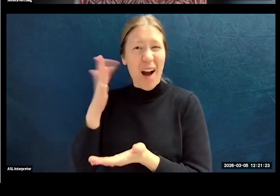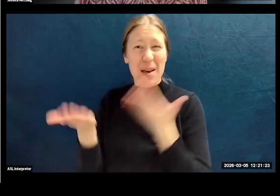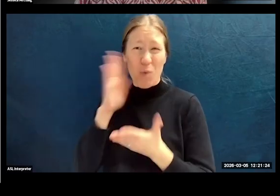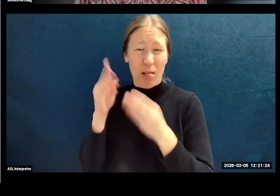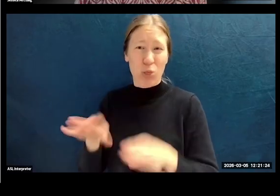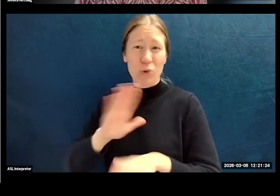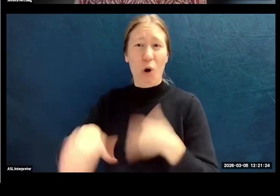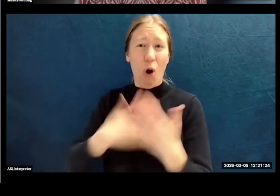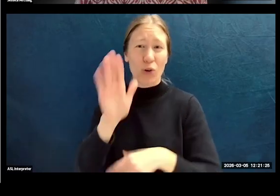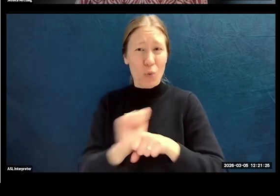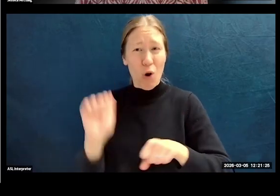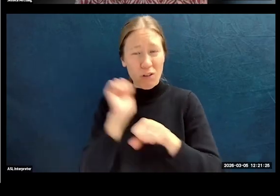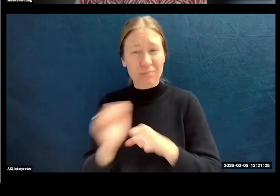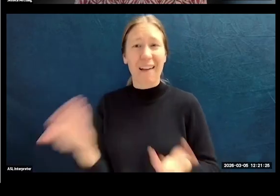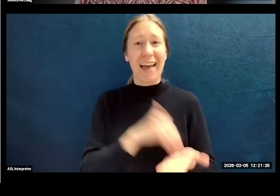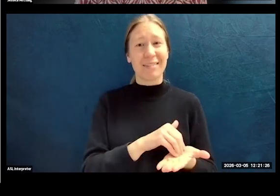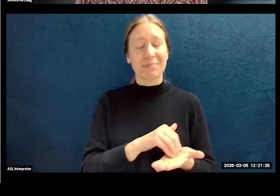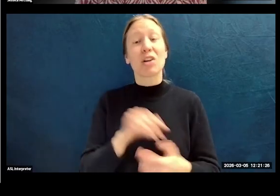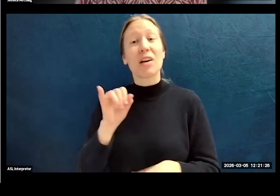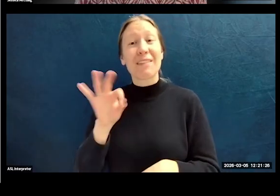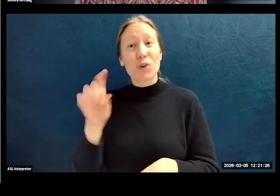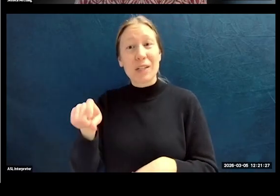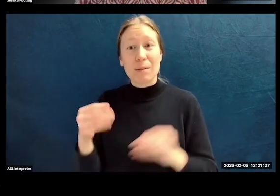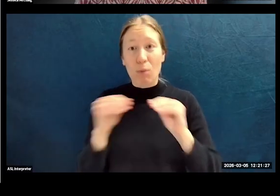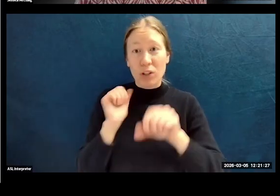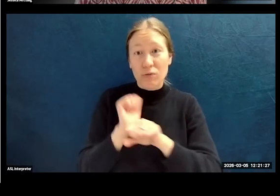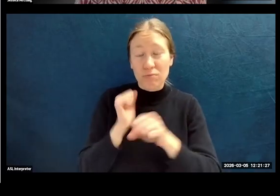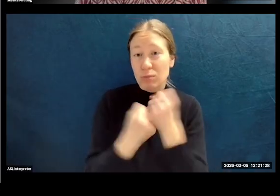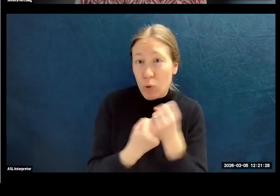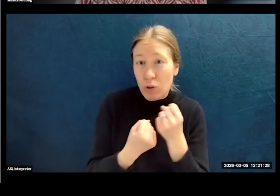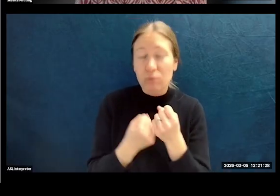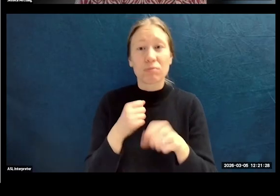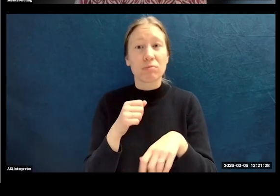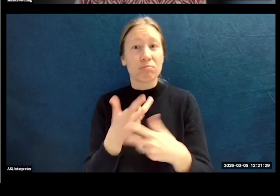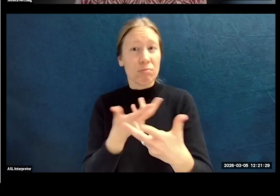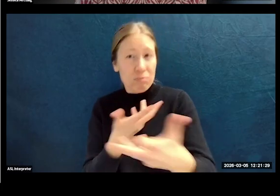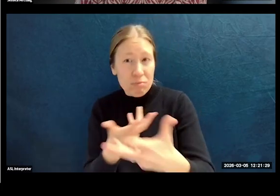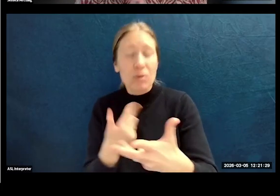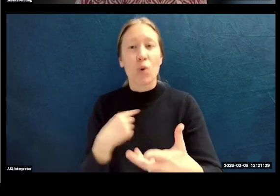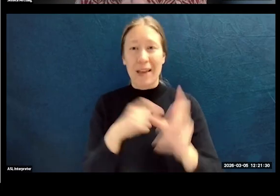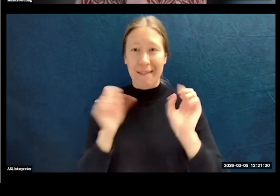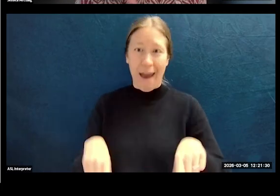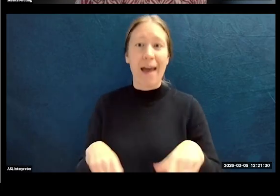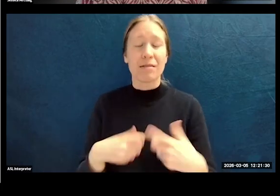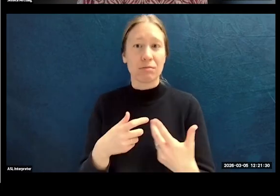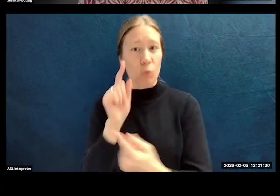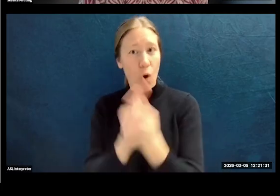And again, if you need more support with scanning and OCR, please come to office hours and we can look at your files with you on a one-to-one basis.